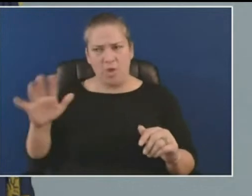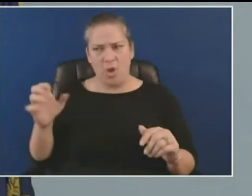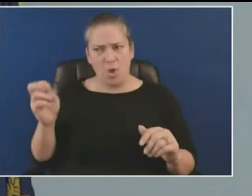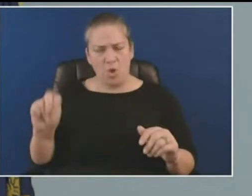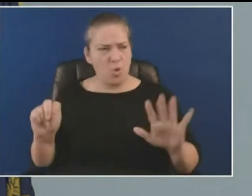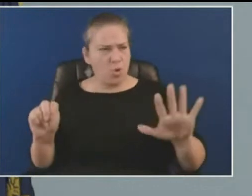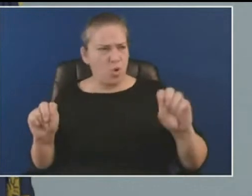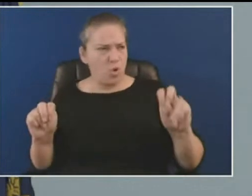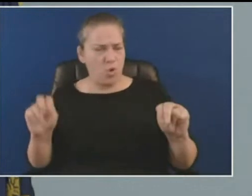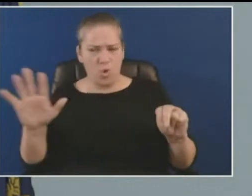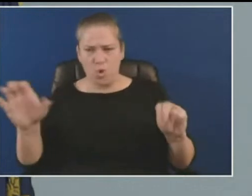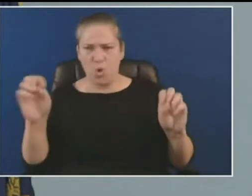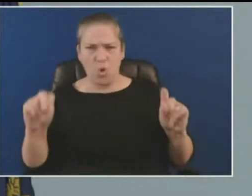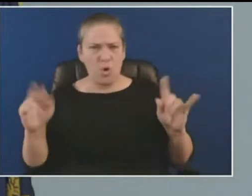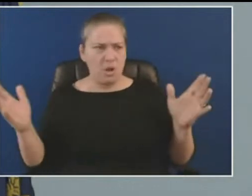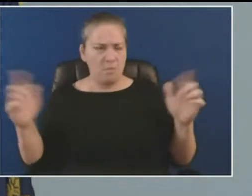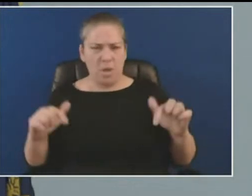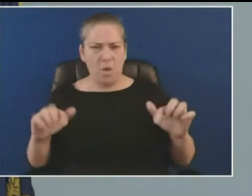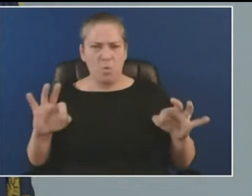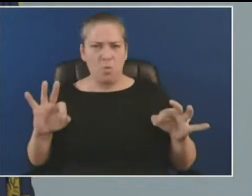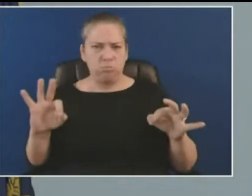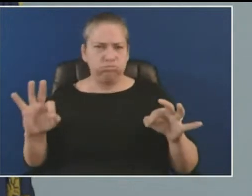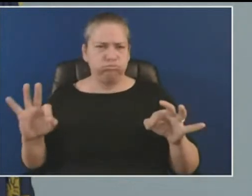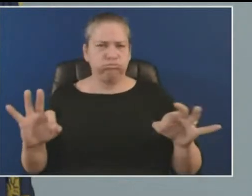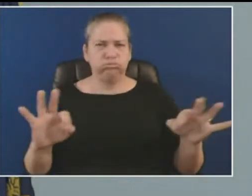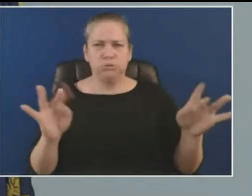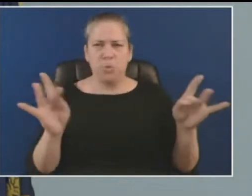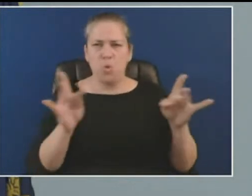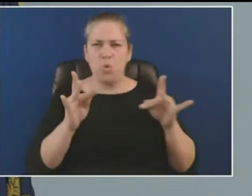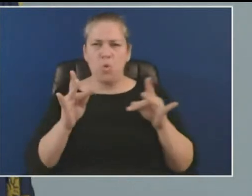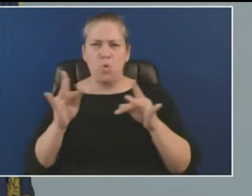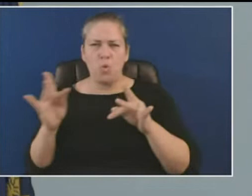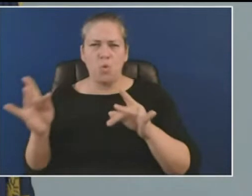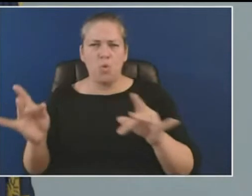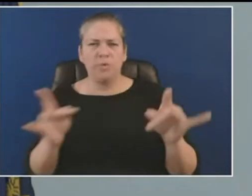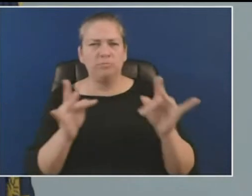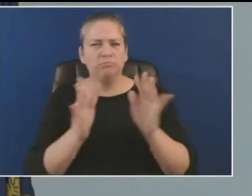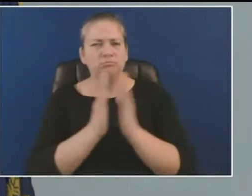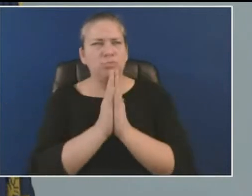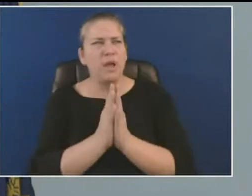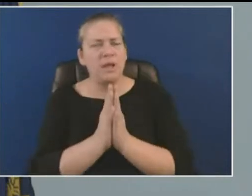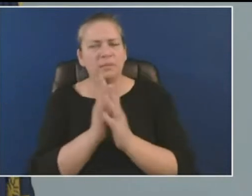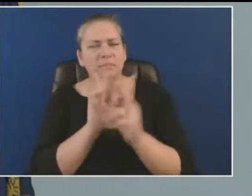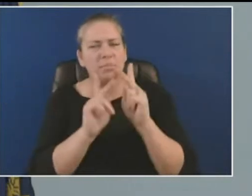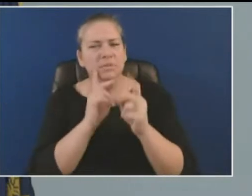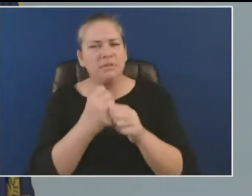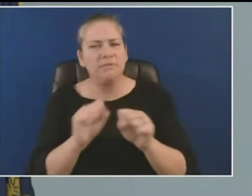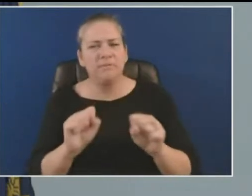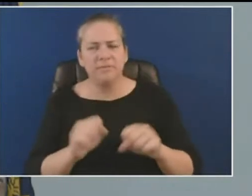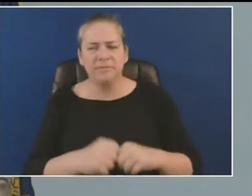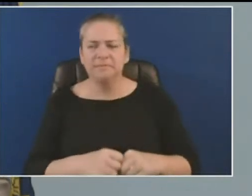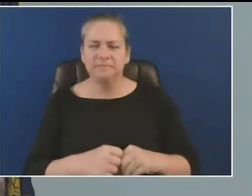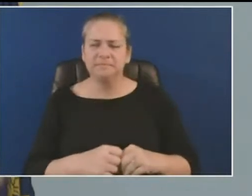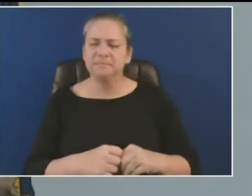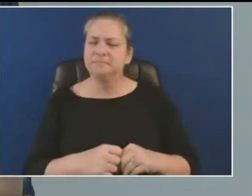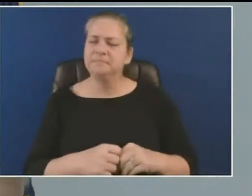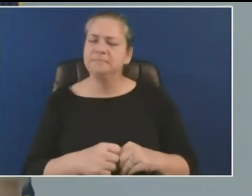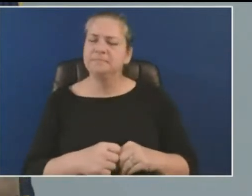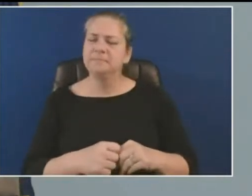seamlessly and all praying that. Most people are safe. Governor W Ku News, obviously redacted